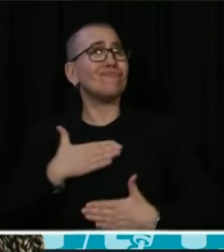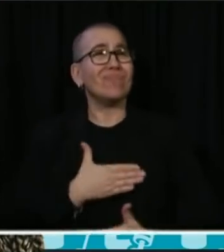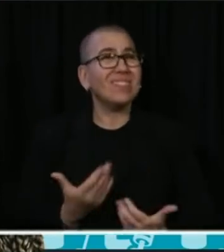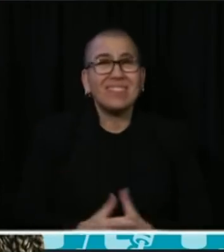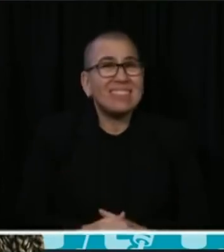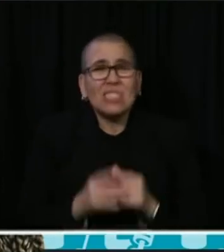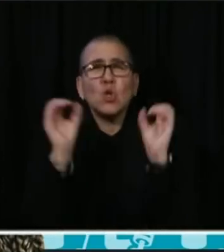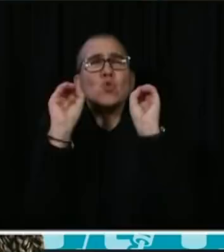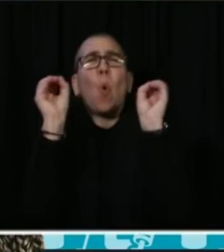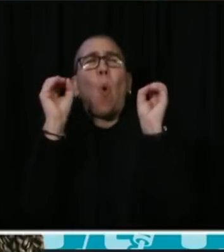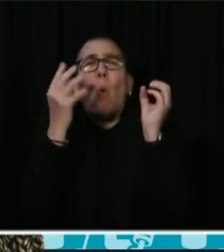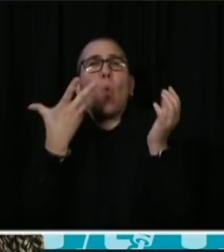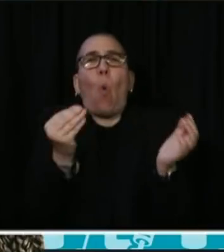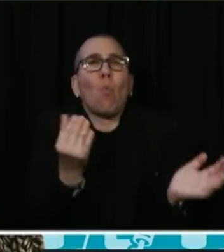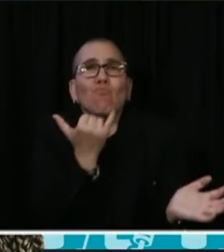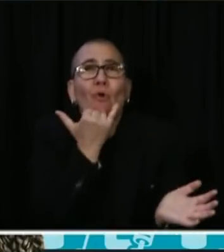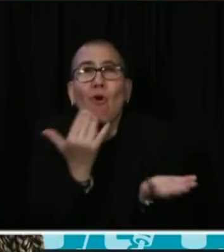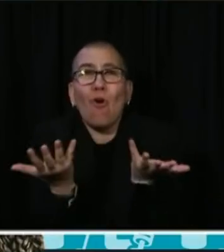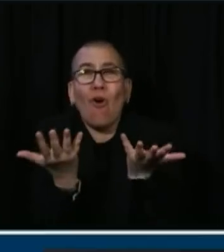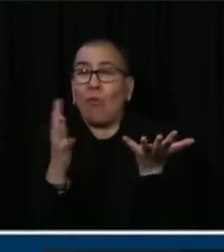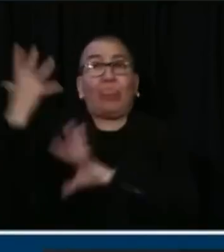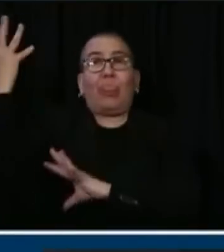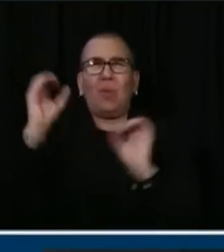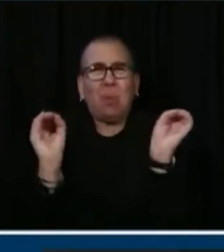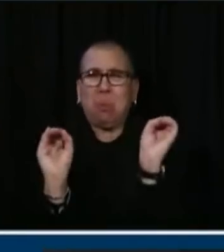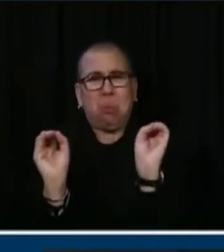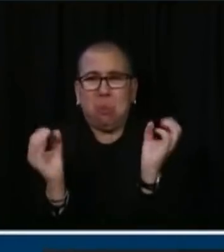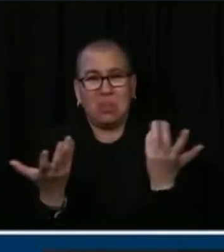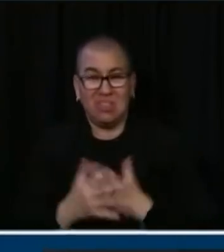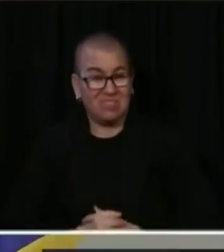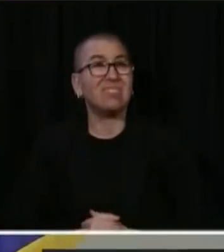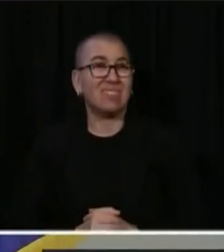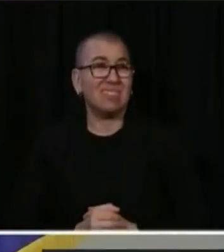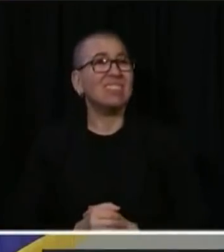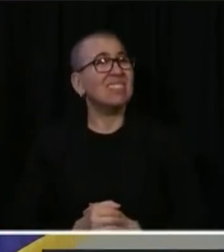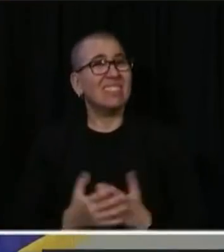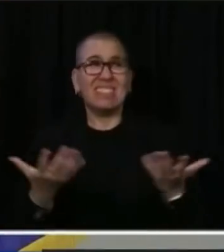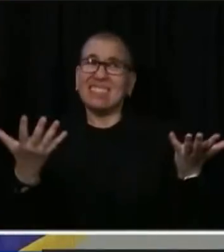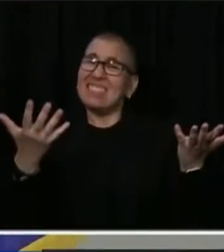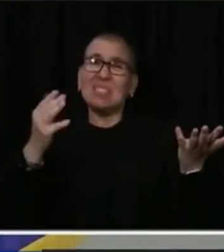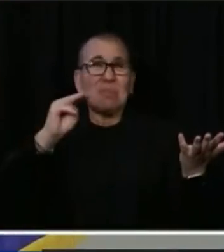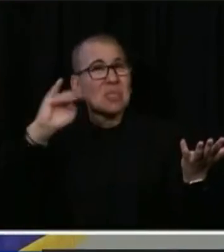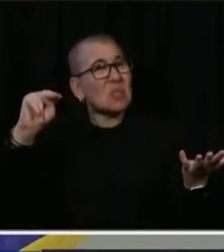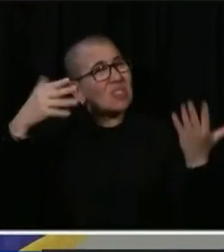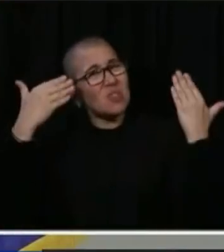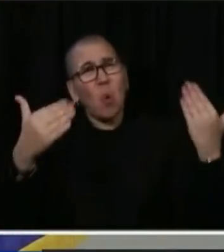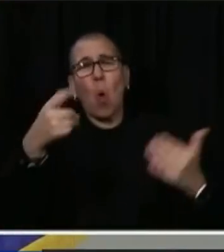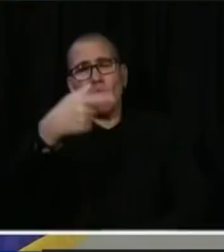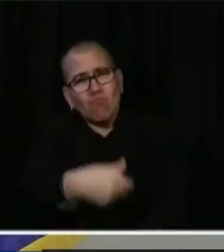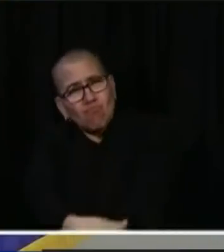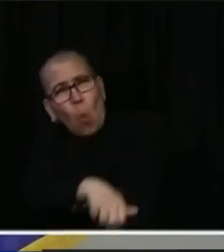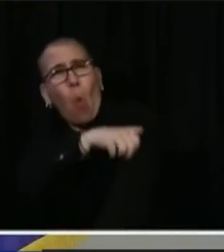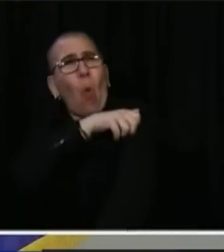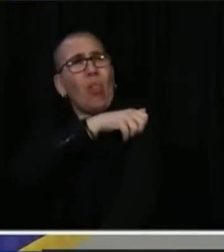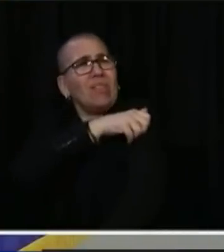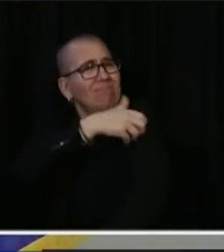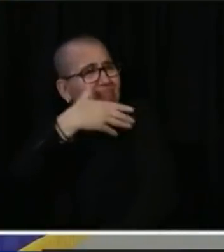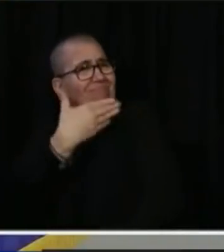AROUND NEXT NOVEMBER AND THEN YOU CAN CAST YOUR VOTE. DON'T BLOW THIS NOW.